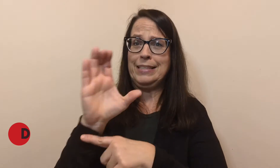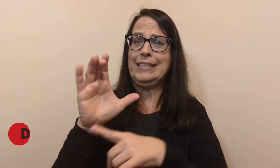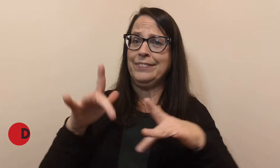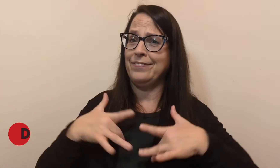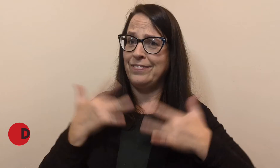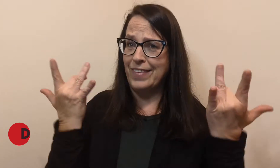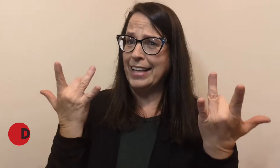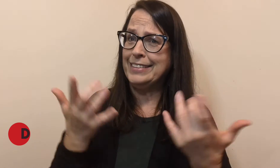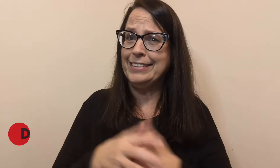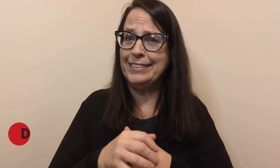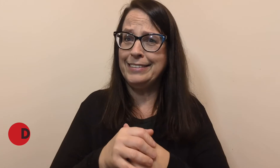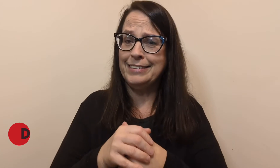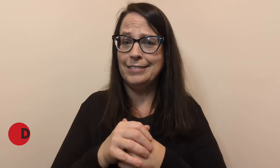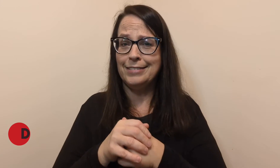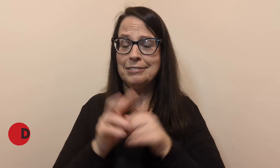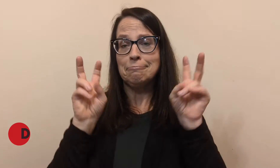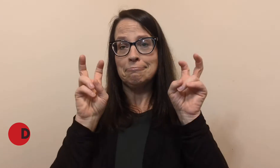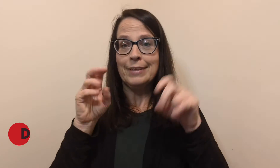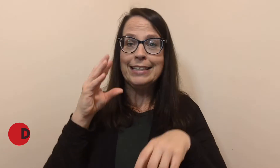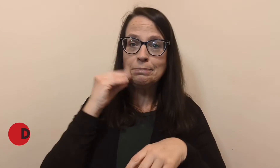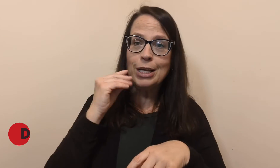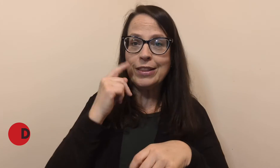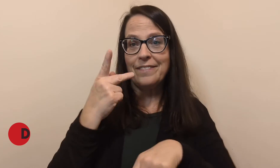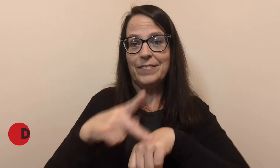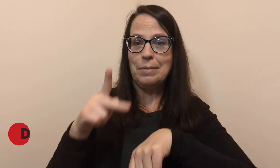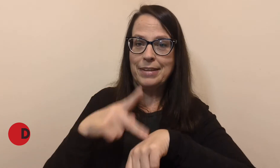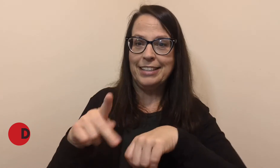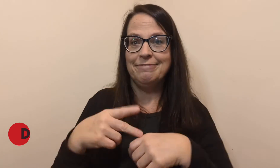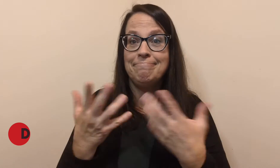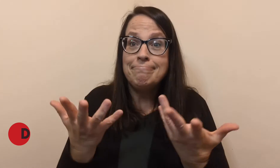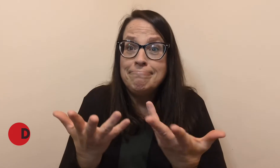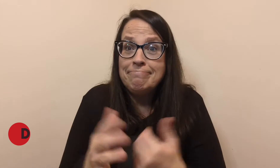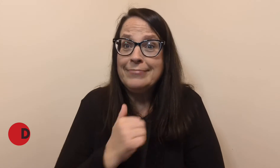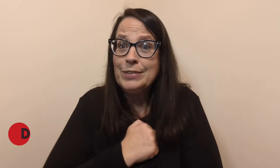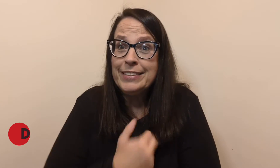the “Experience the Philippines event in BC!